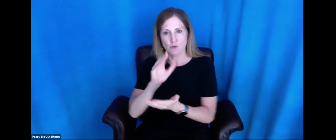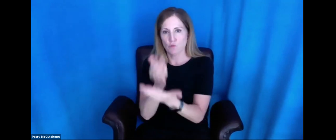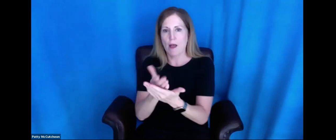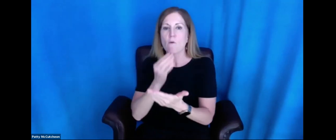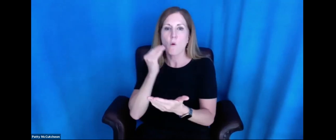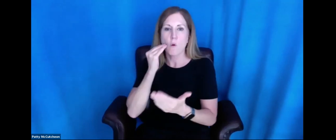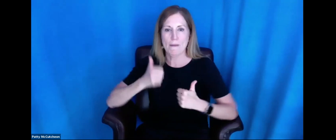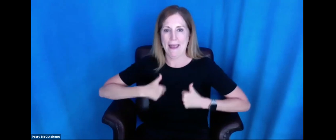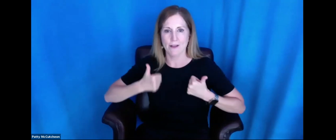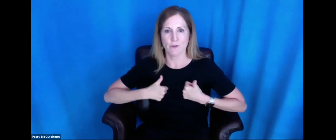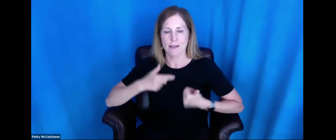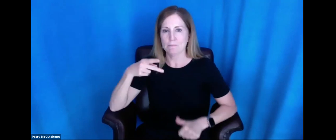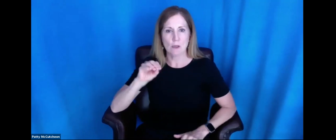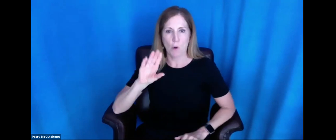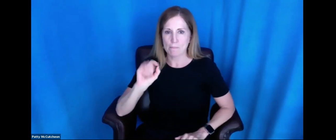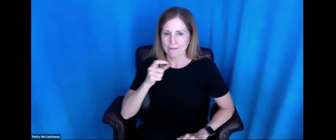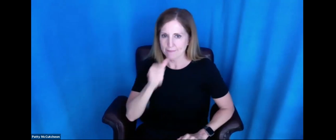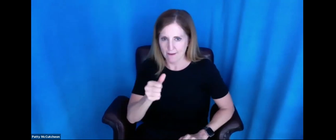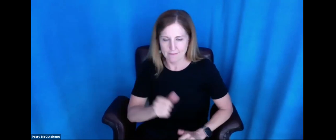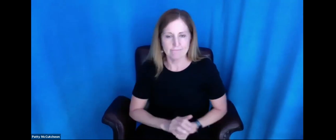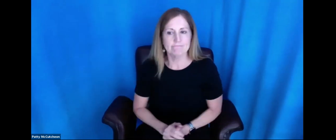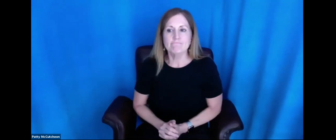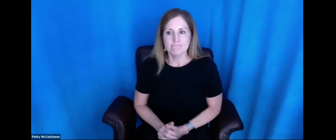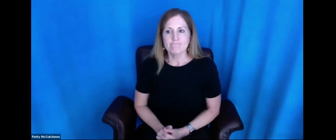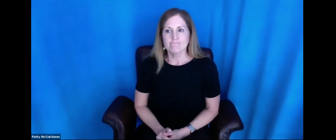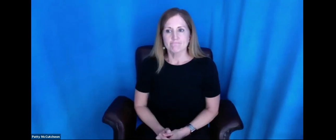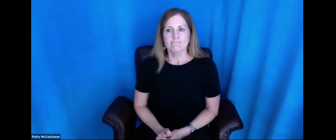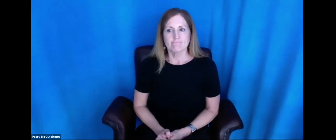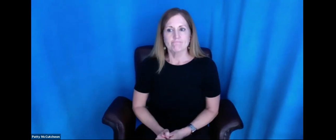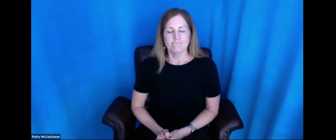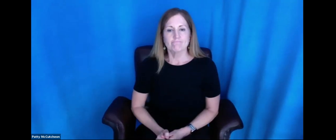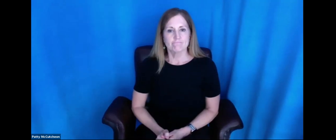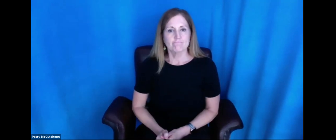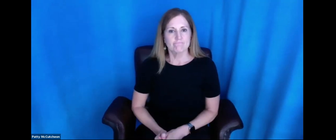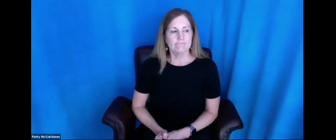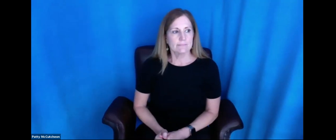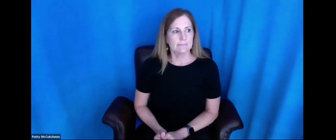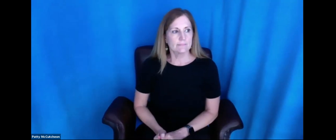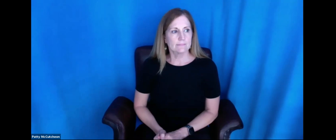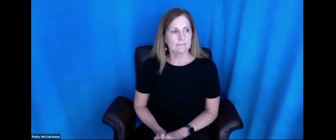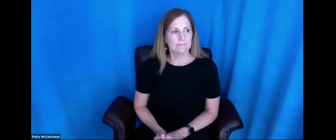And Ellie has a question as well.